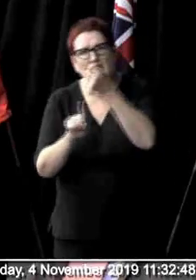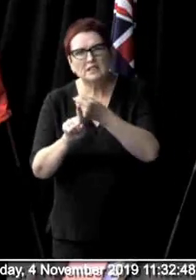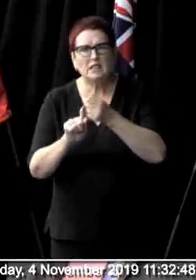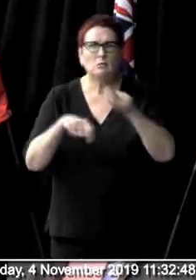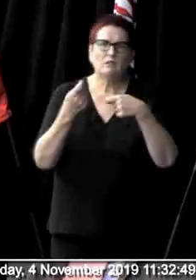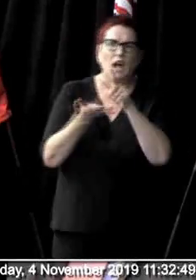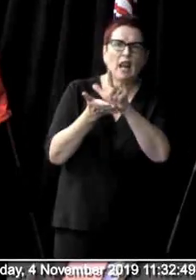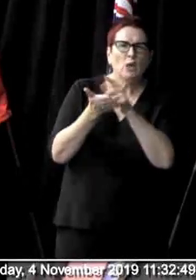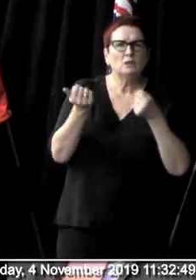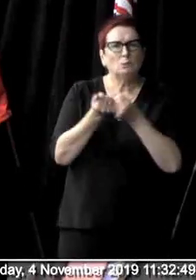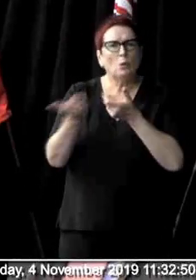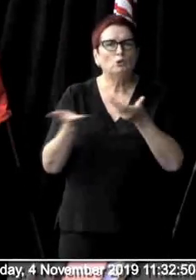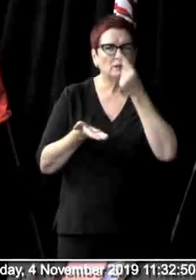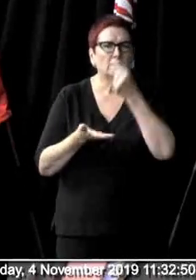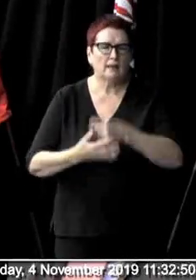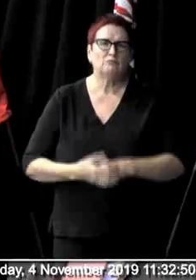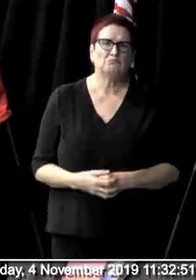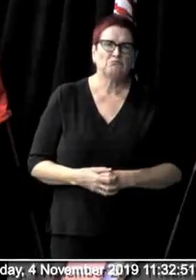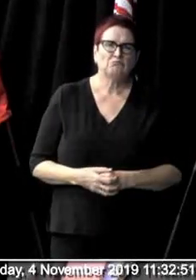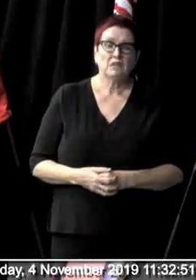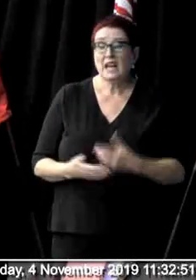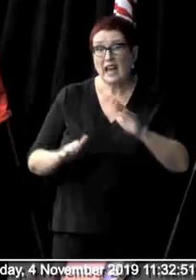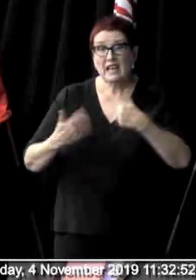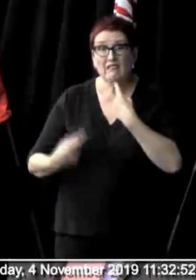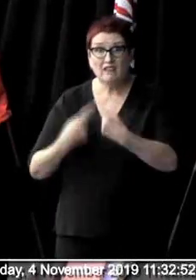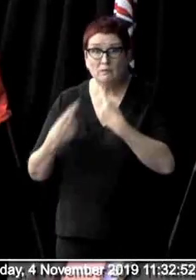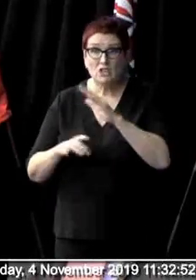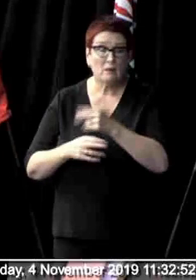information and referrals about other useful services and psycho-education.